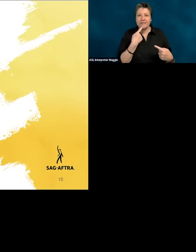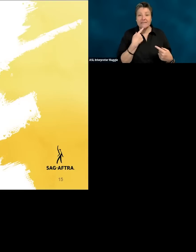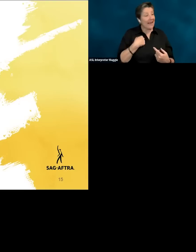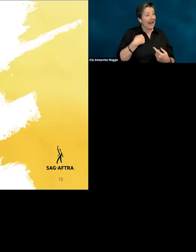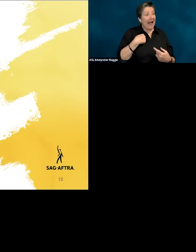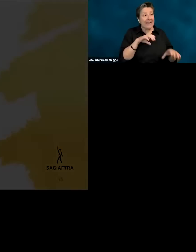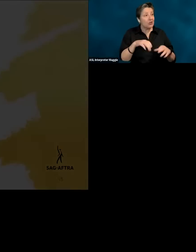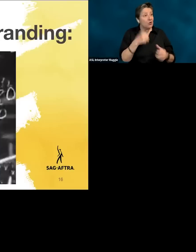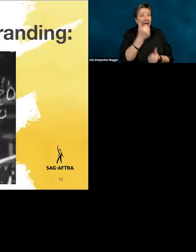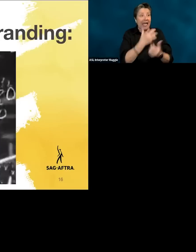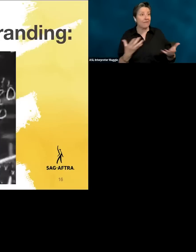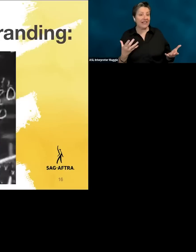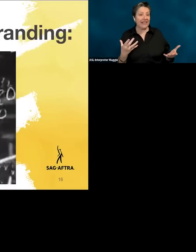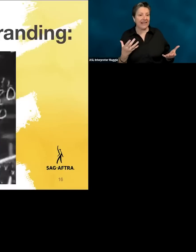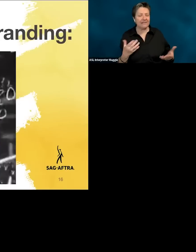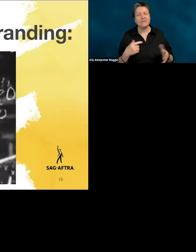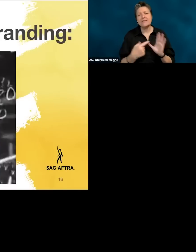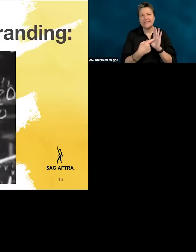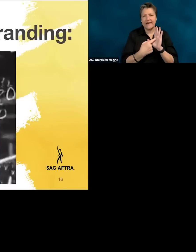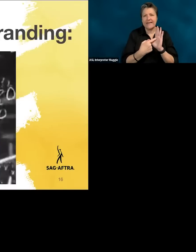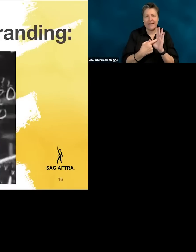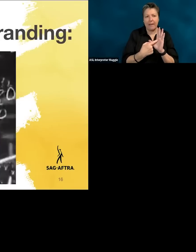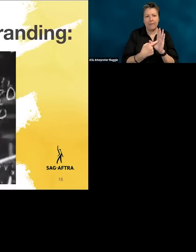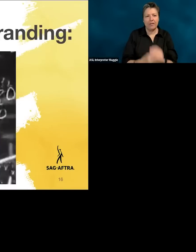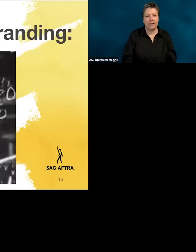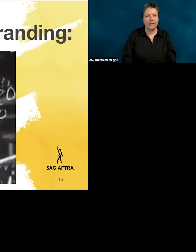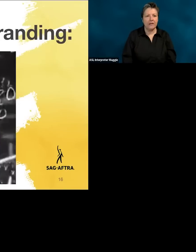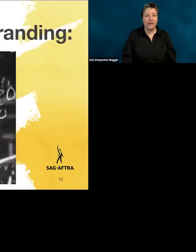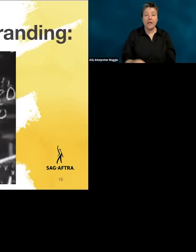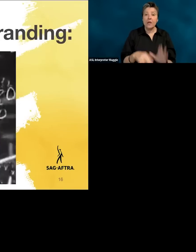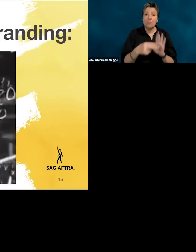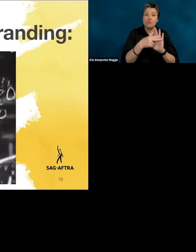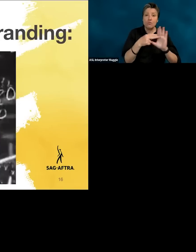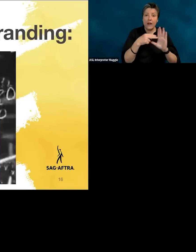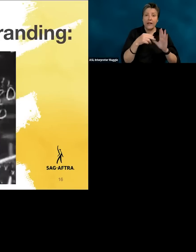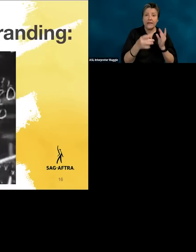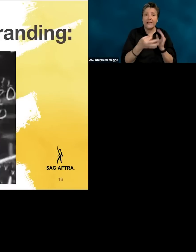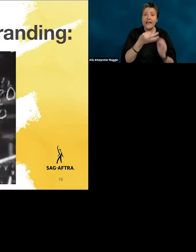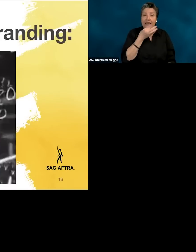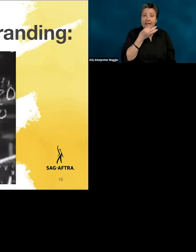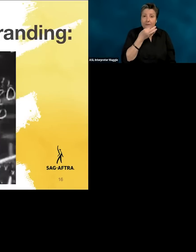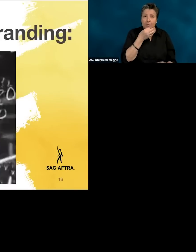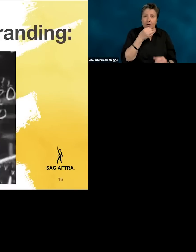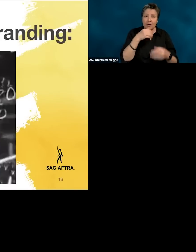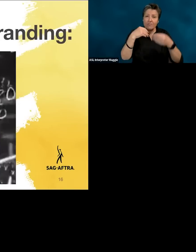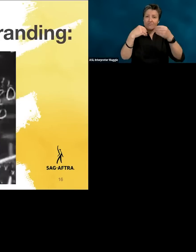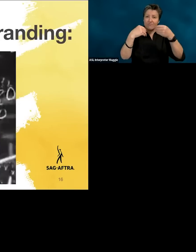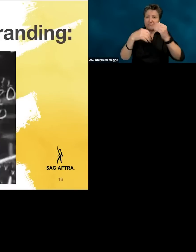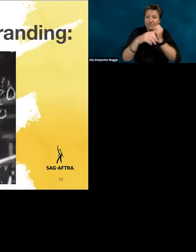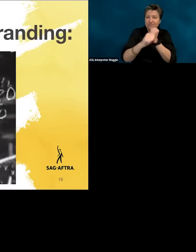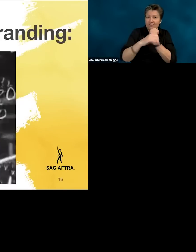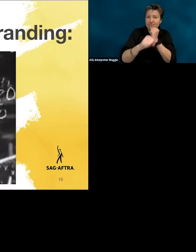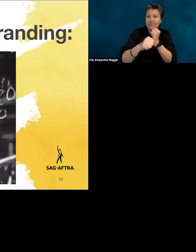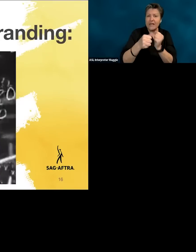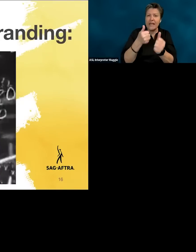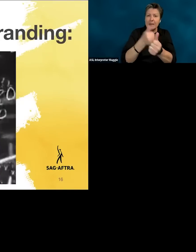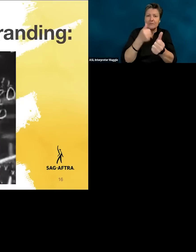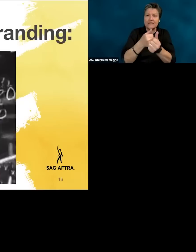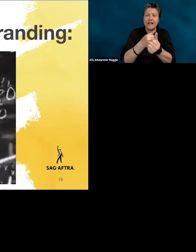So here's an example of that, our branding expert Landall markets himself as the "Cerebral Ninja", which is his tagline.